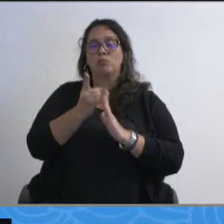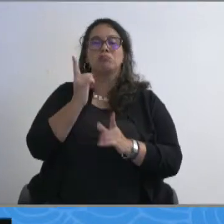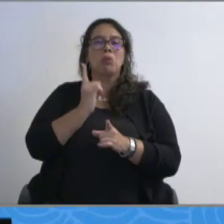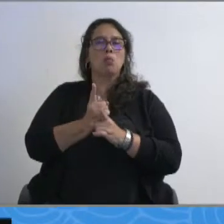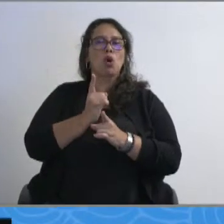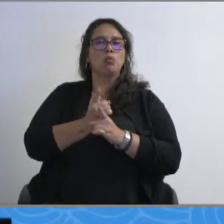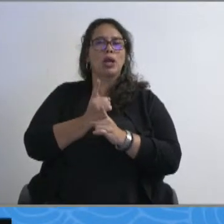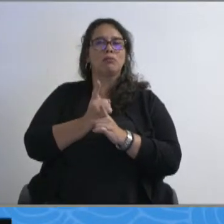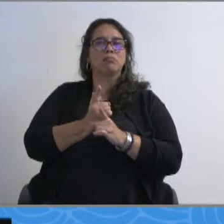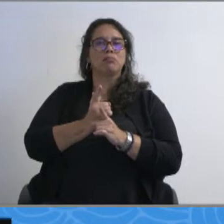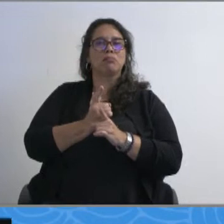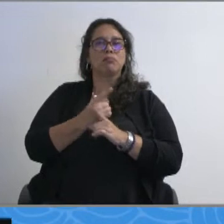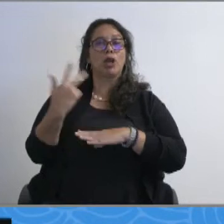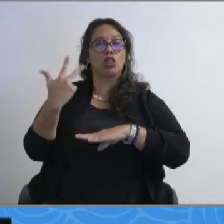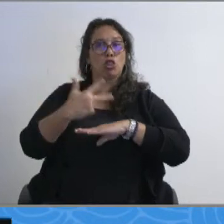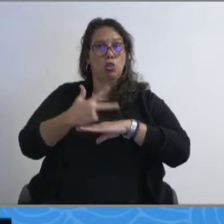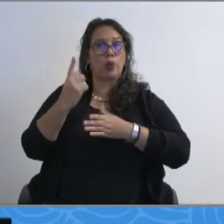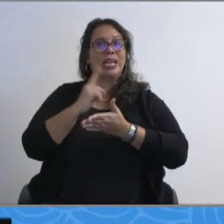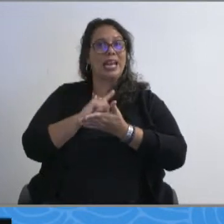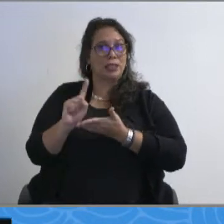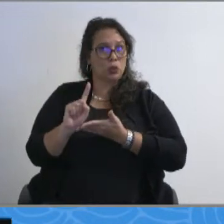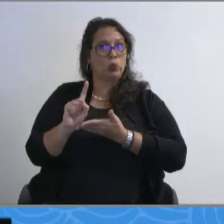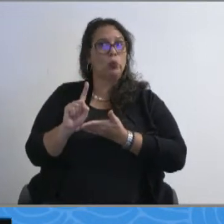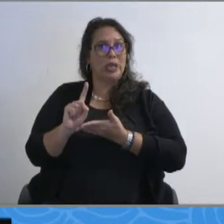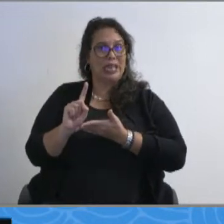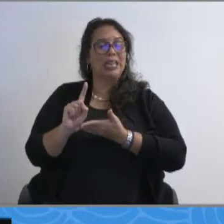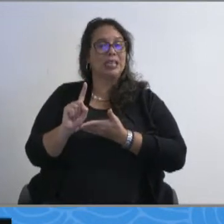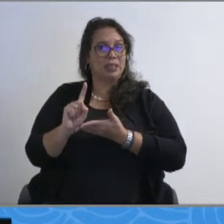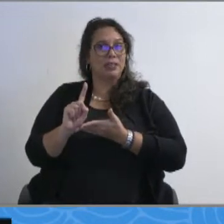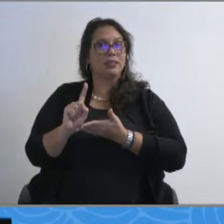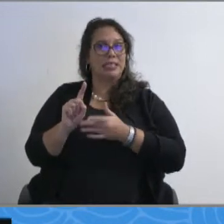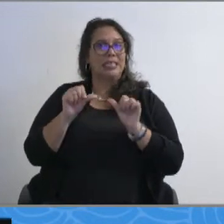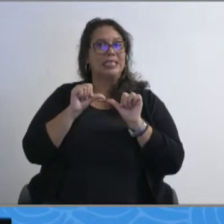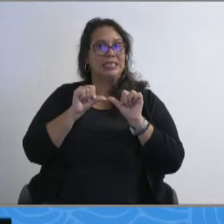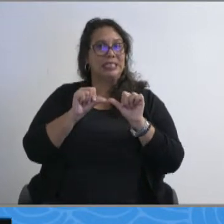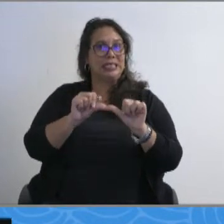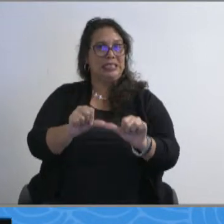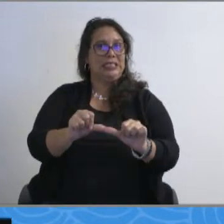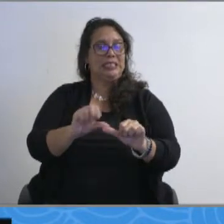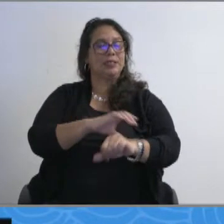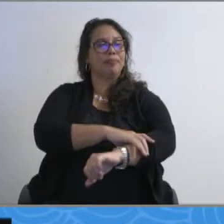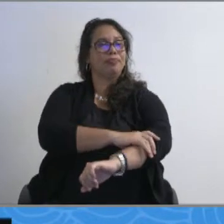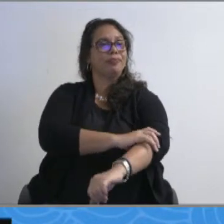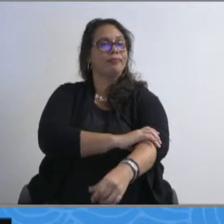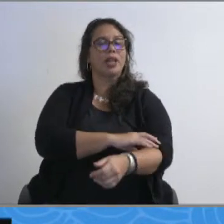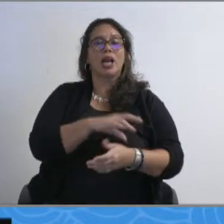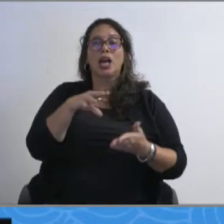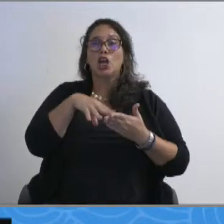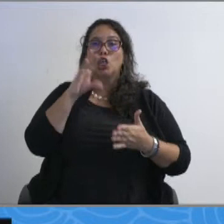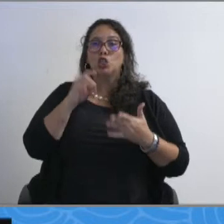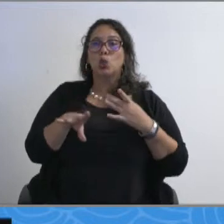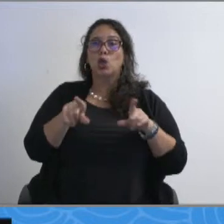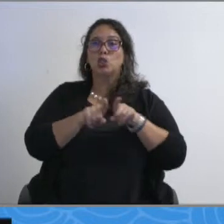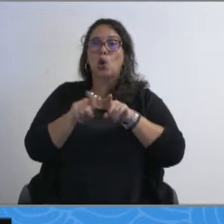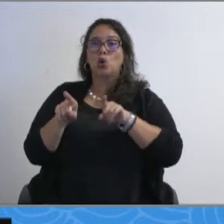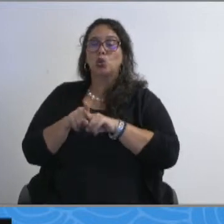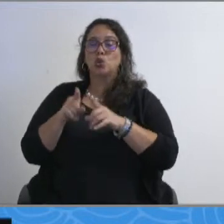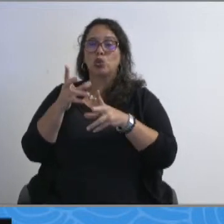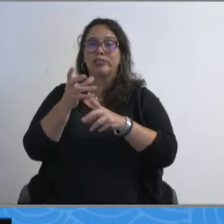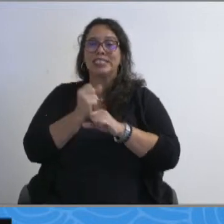But the three days a week is consistent. That students also receive this intervention